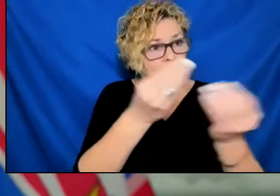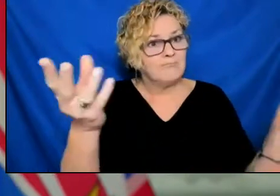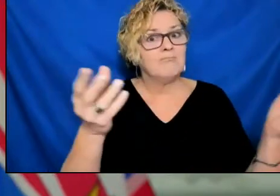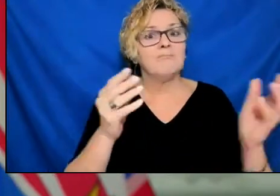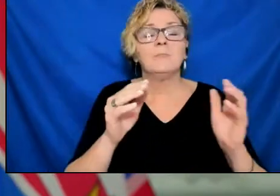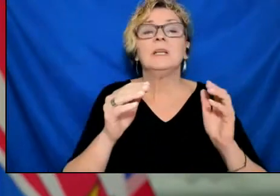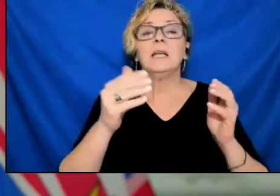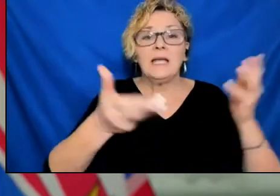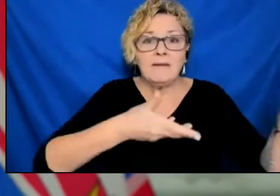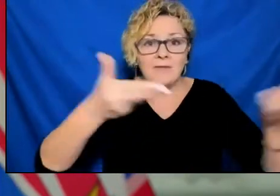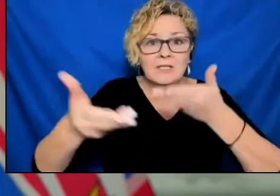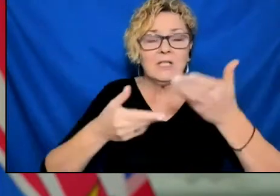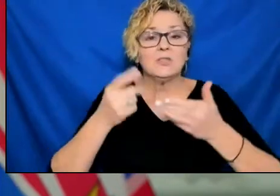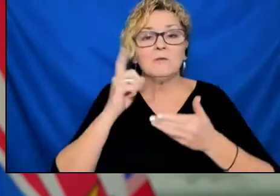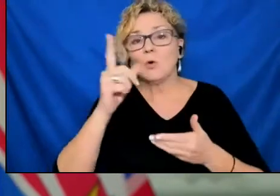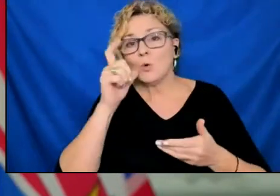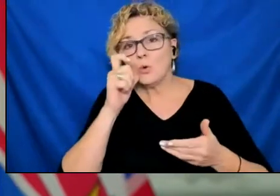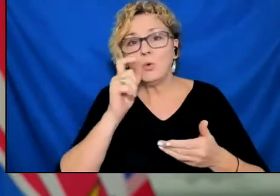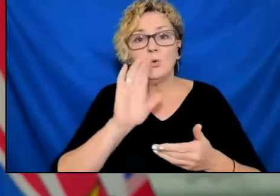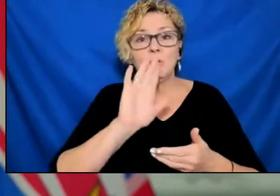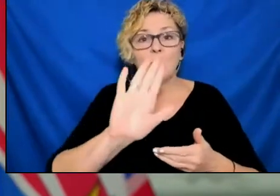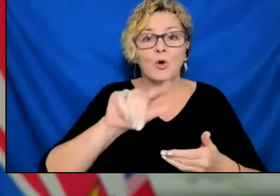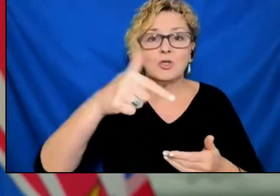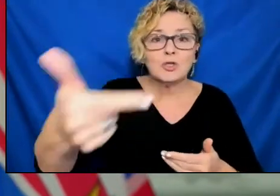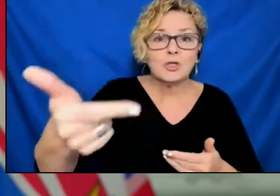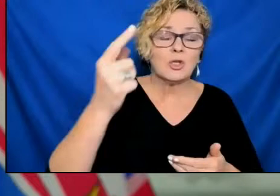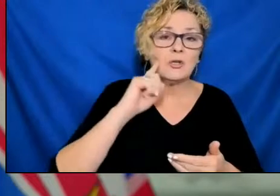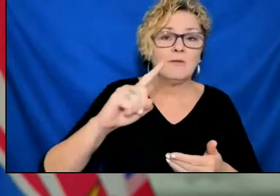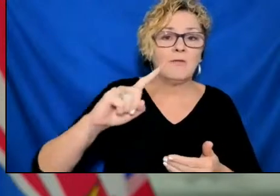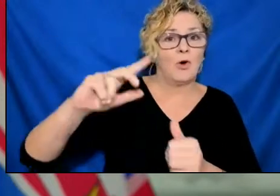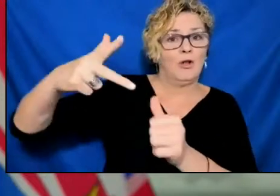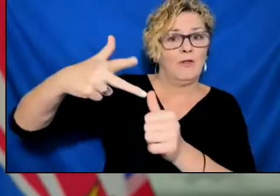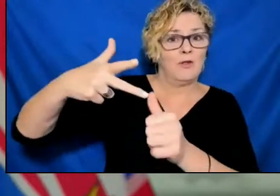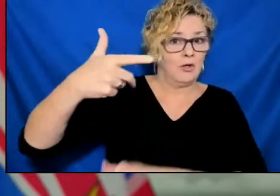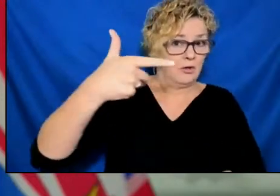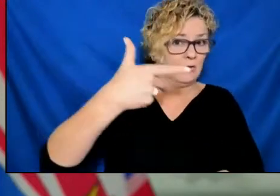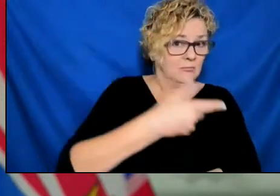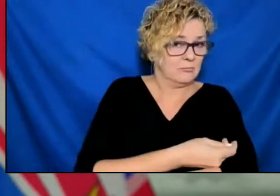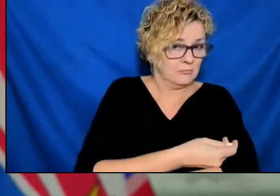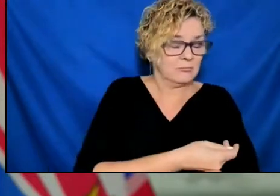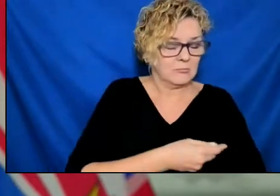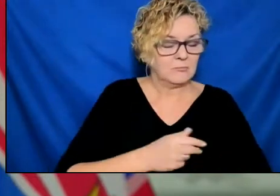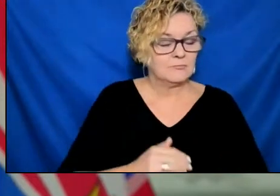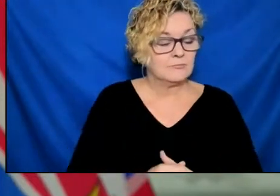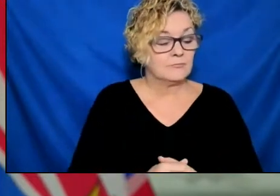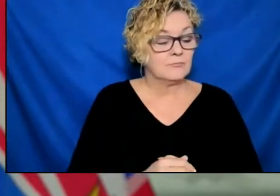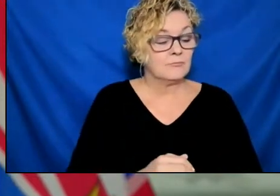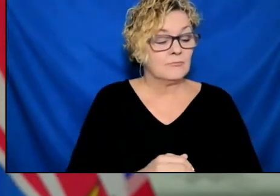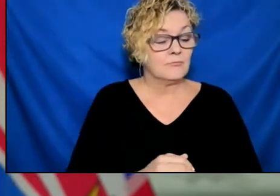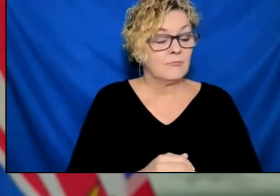risk factor. I will say as well that we are continuing our surveillance